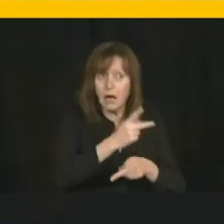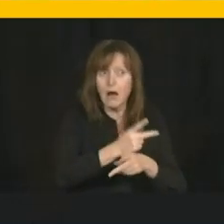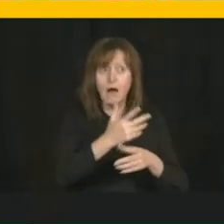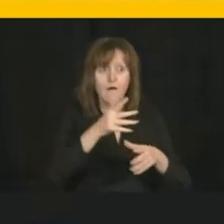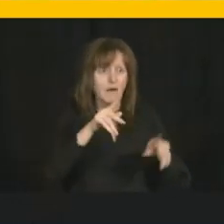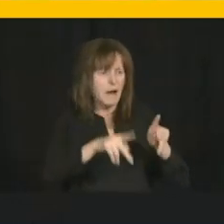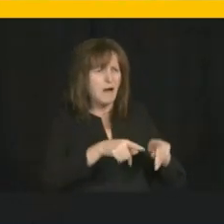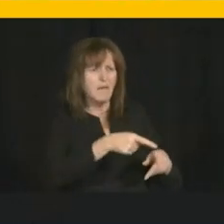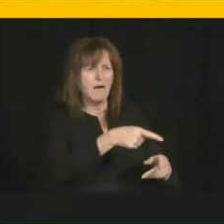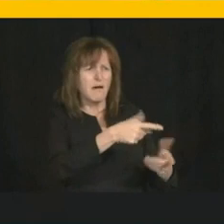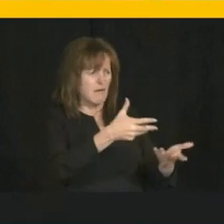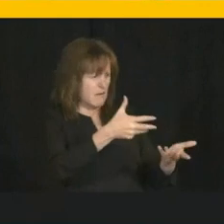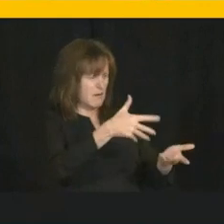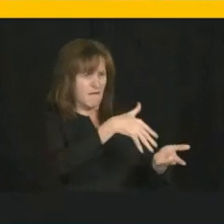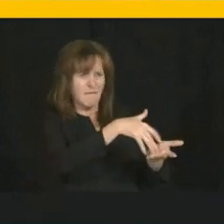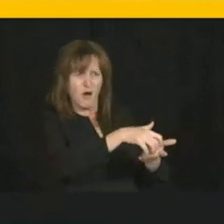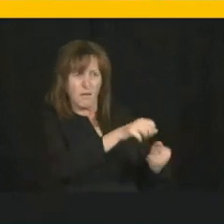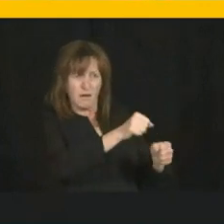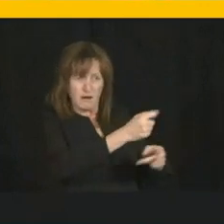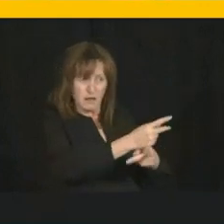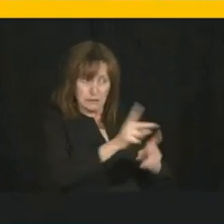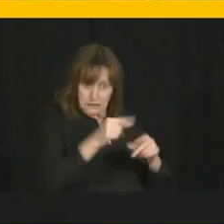PROTECT THOSE WHO CANNOT